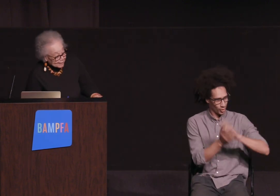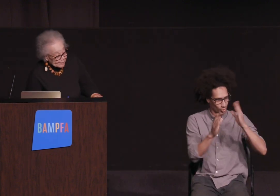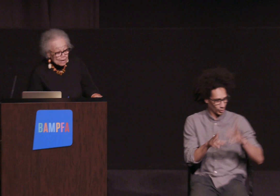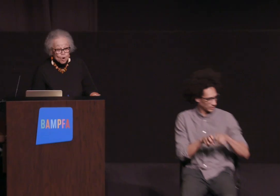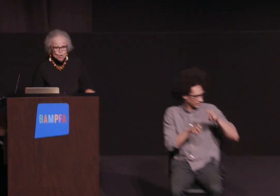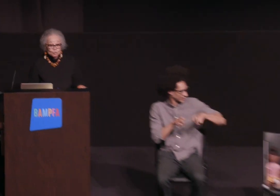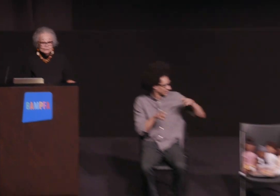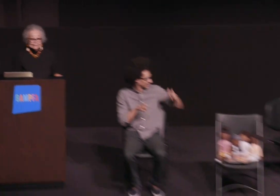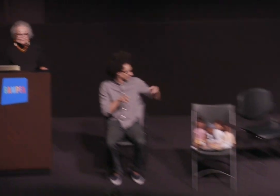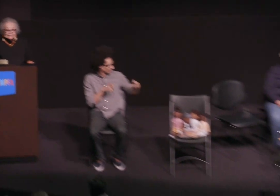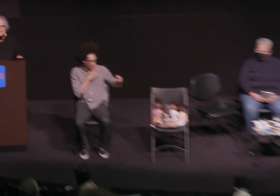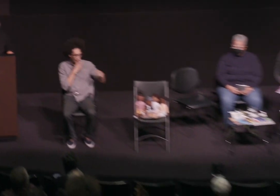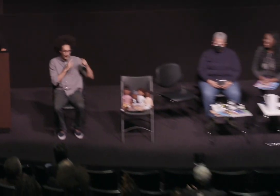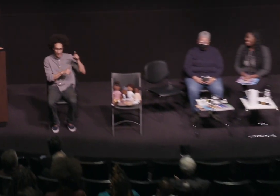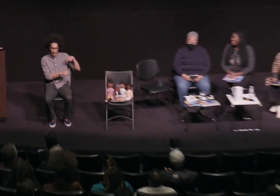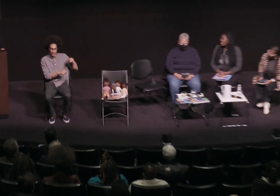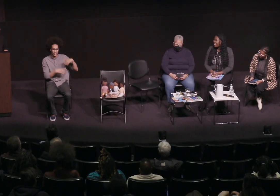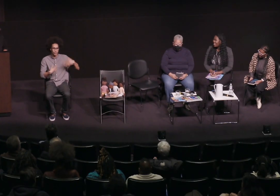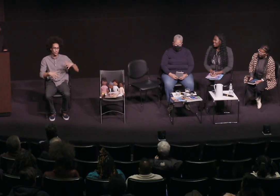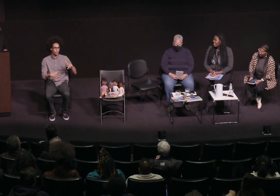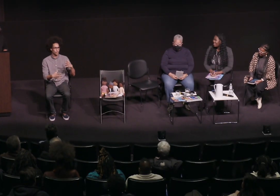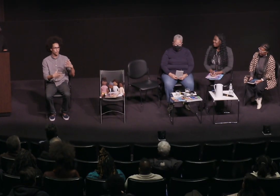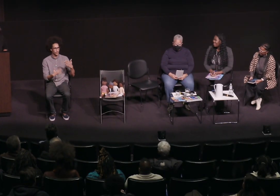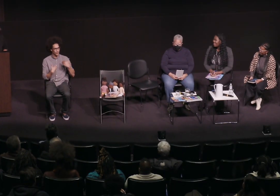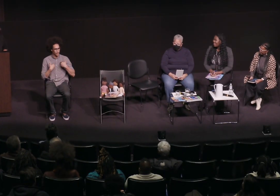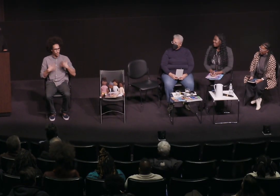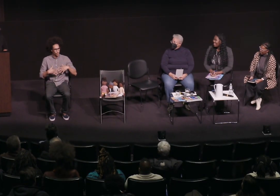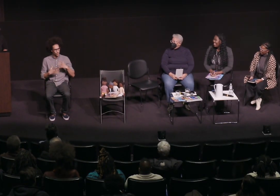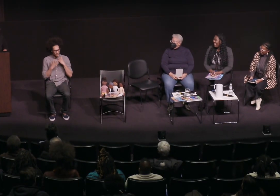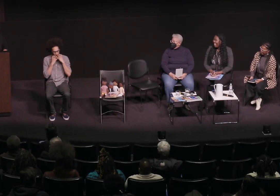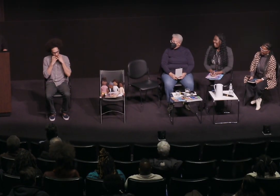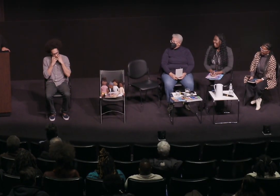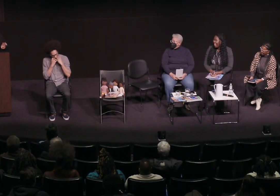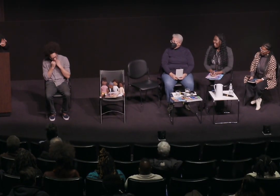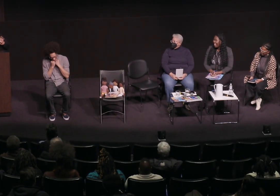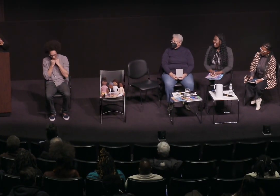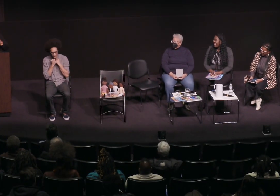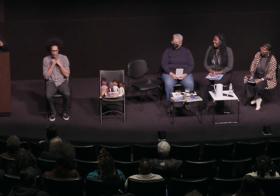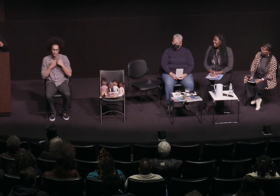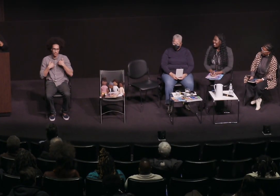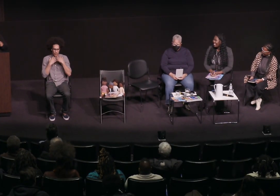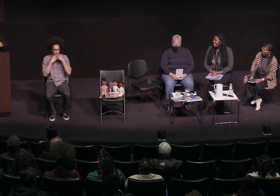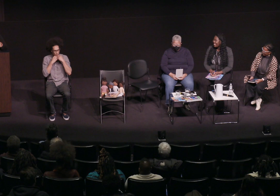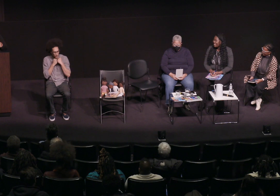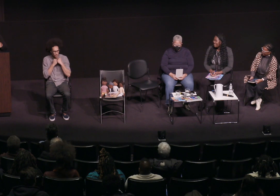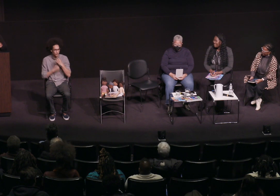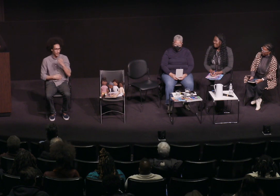They hold an endowed chair in my office, and there's a little cup next to the chair.